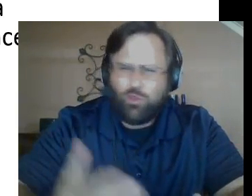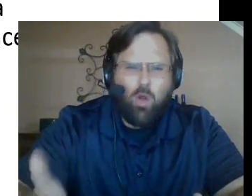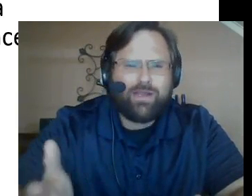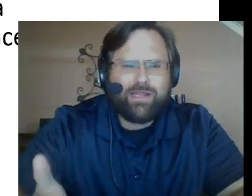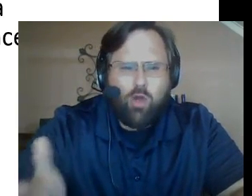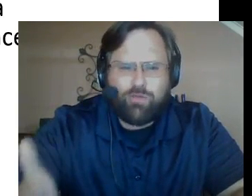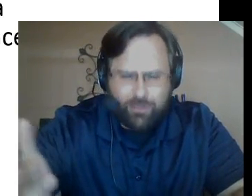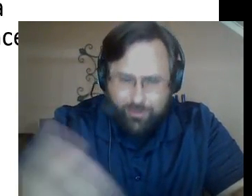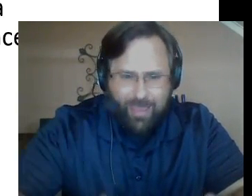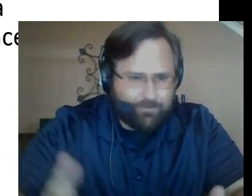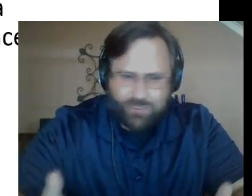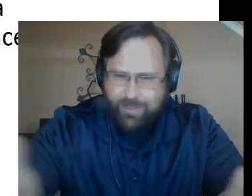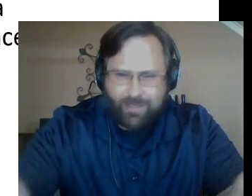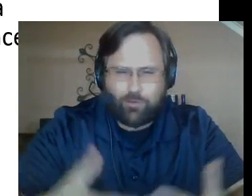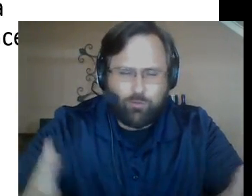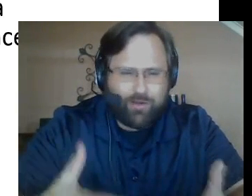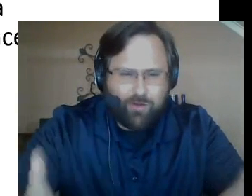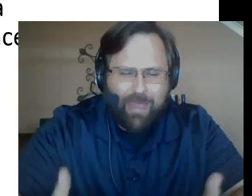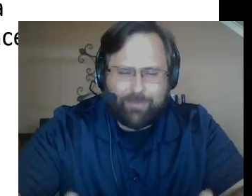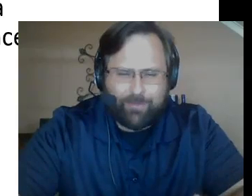you already know that you came to the meeting or whatever i'm happy about